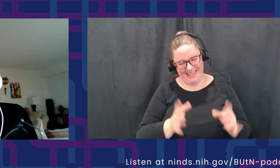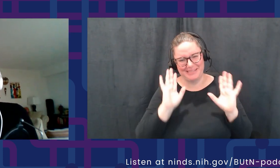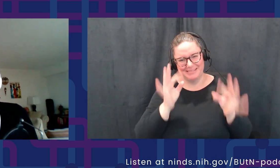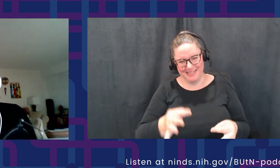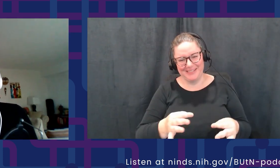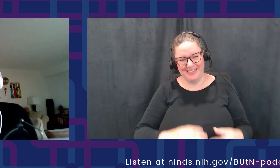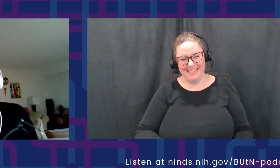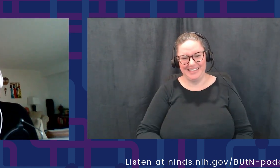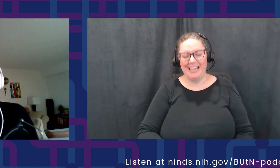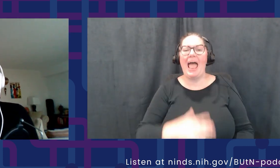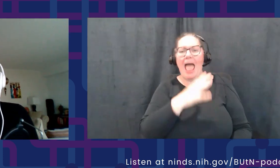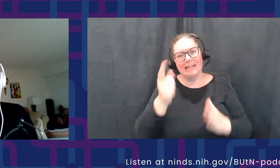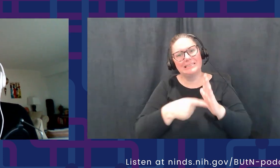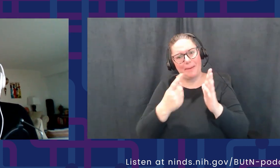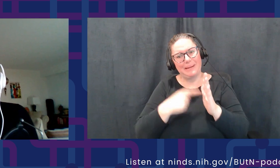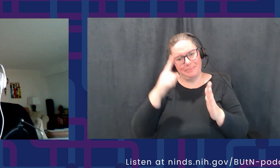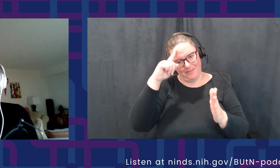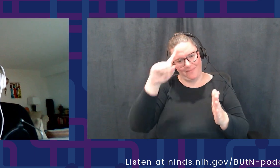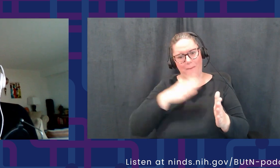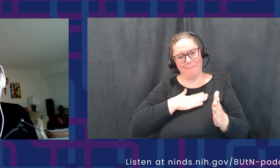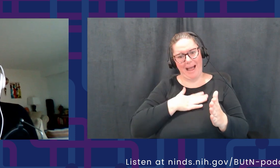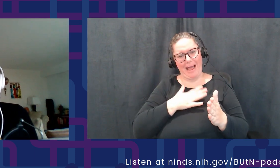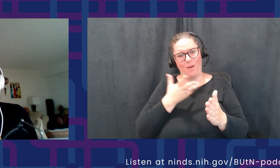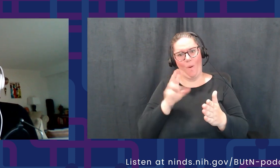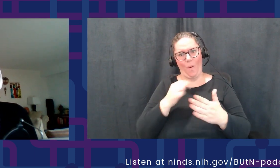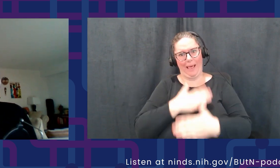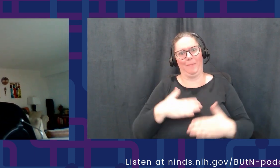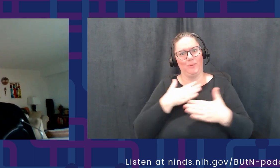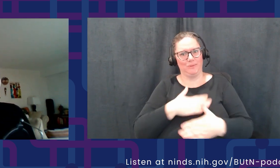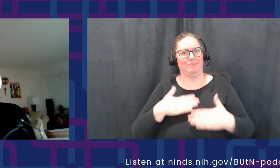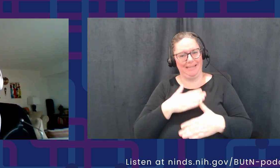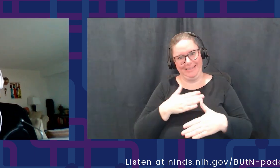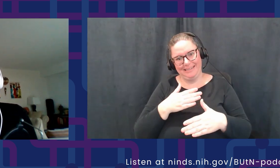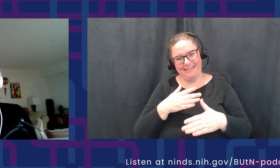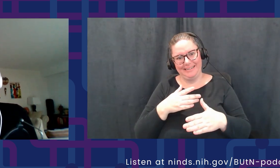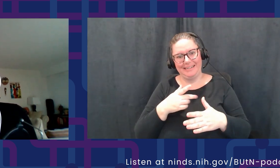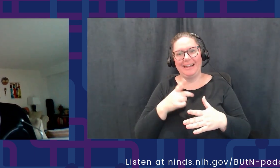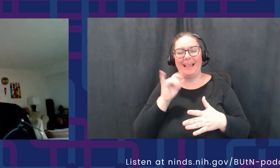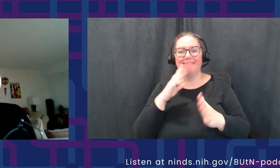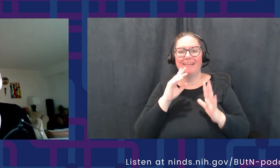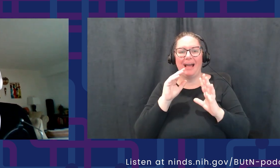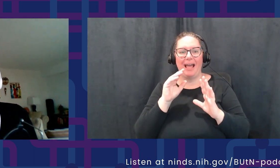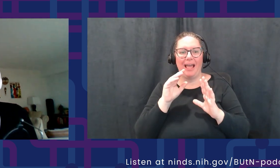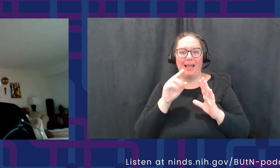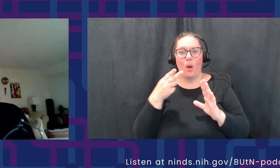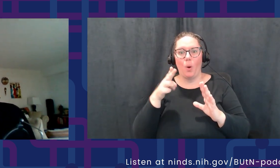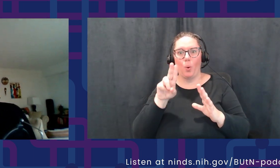And sometimes it's for my own amusement. I think Huda you know, kind of alluded to this. You have to be excited!